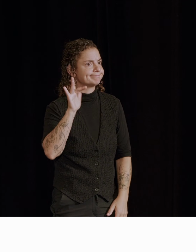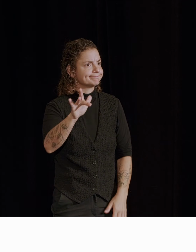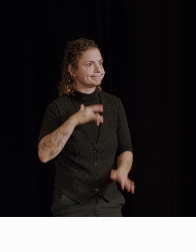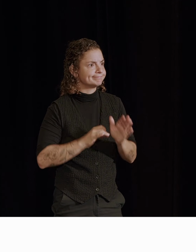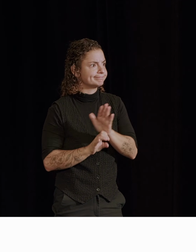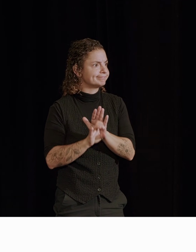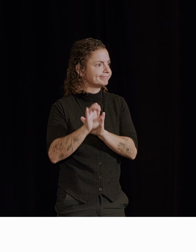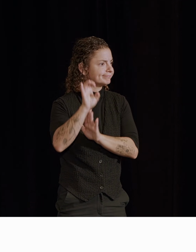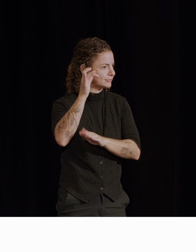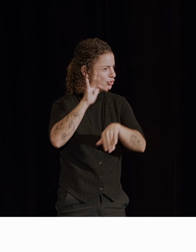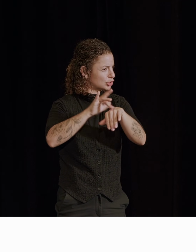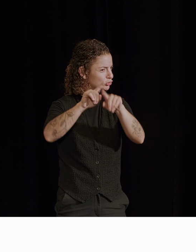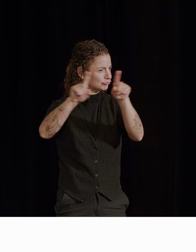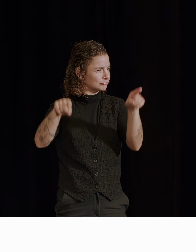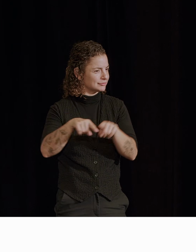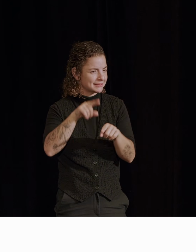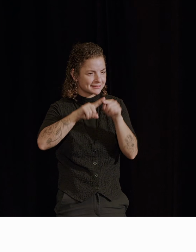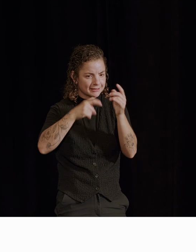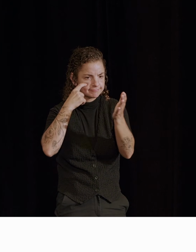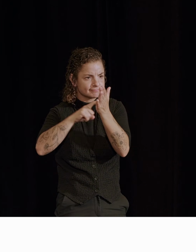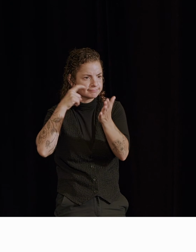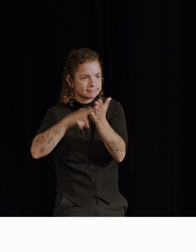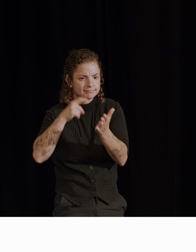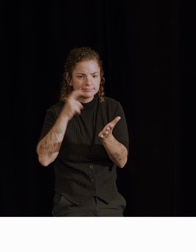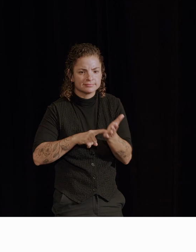And I do have to give credit to another one of my